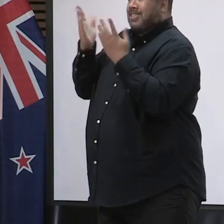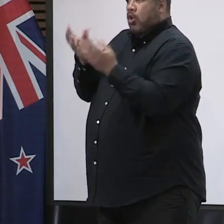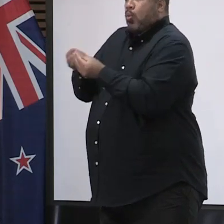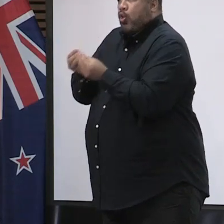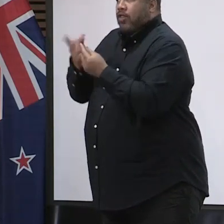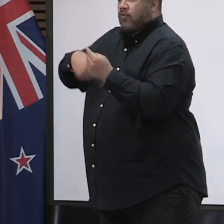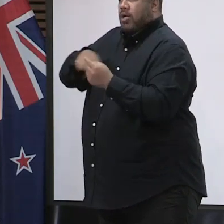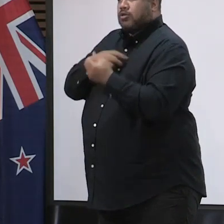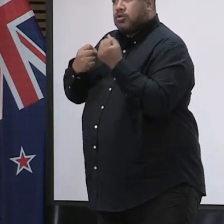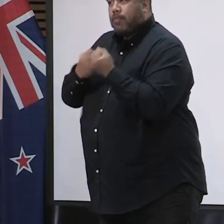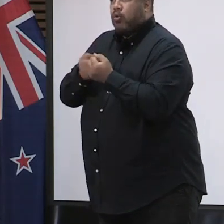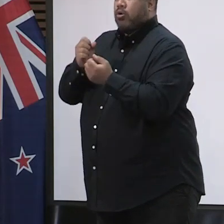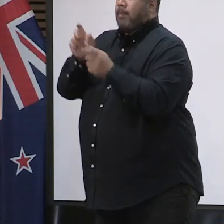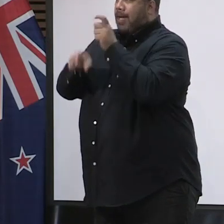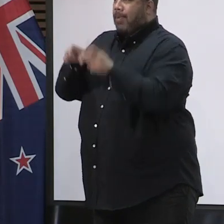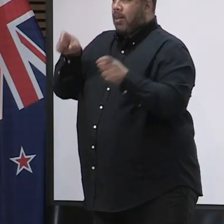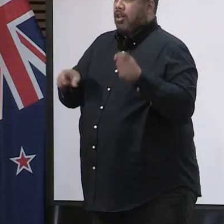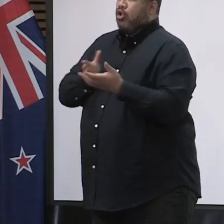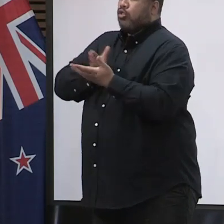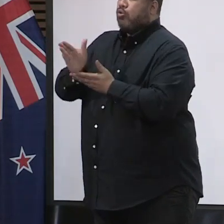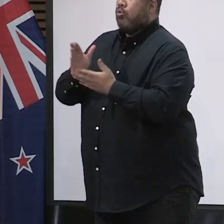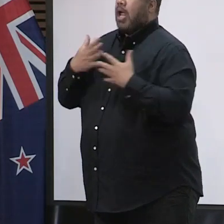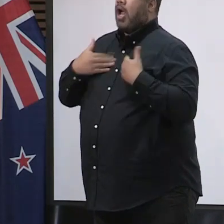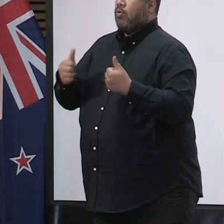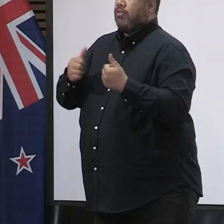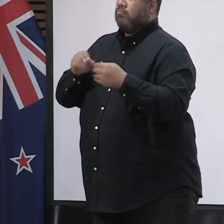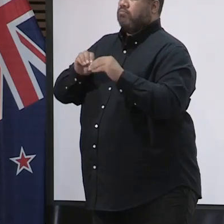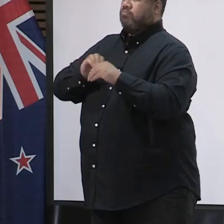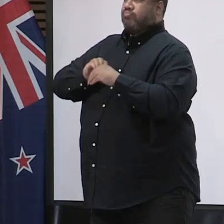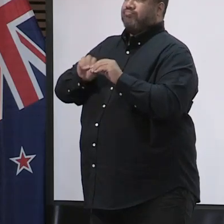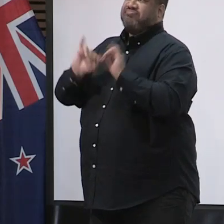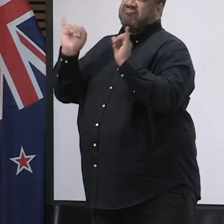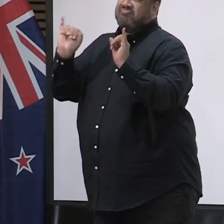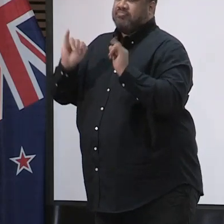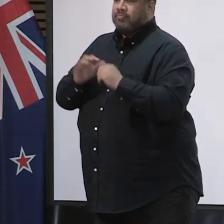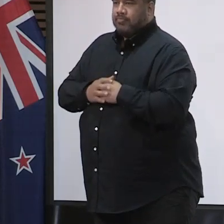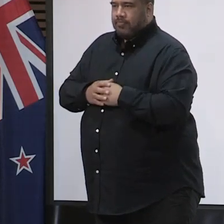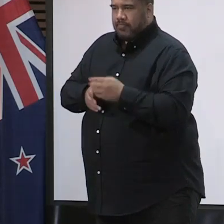influenced by politics and that's not to say they're not important and they don't serve